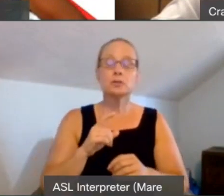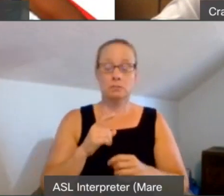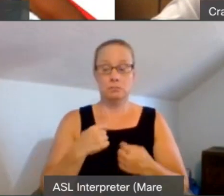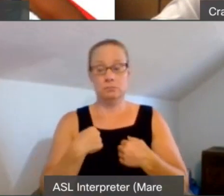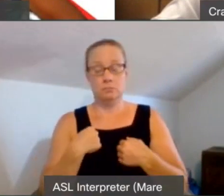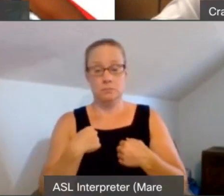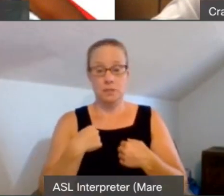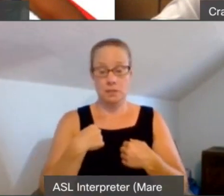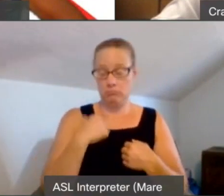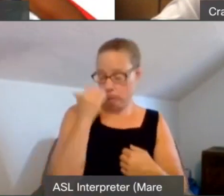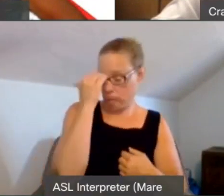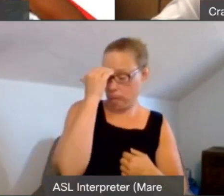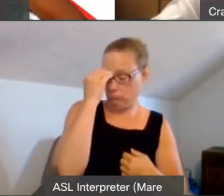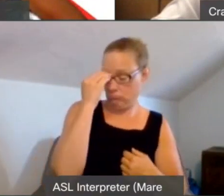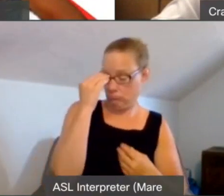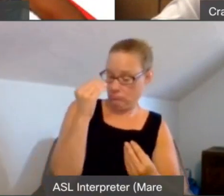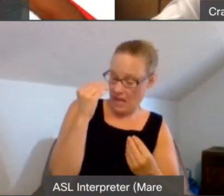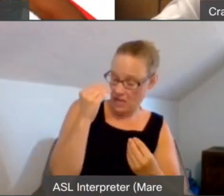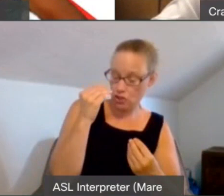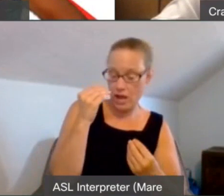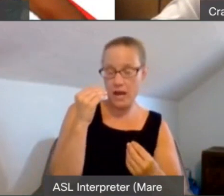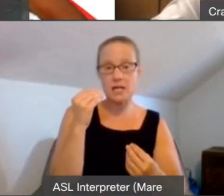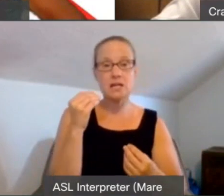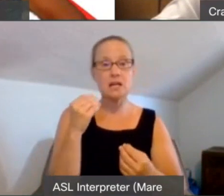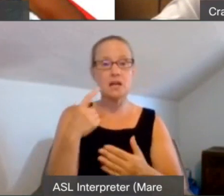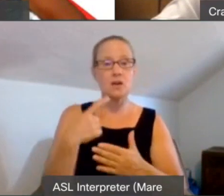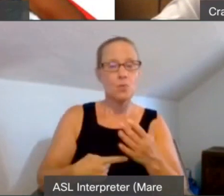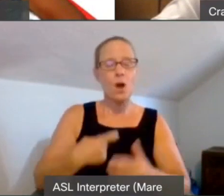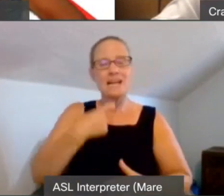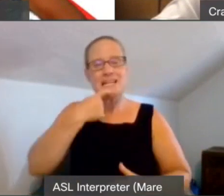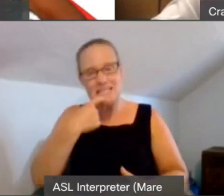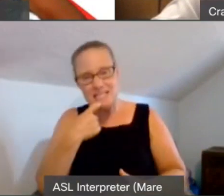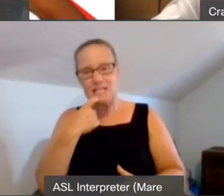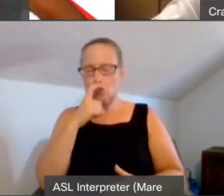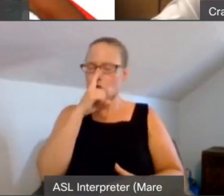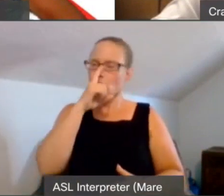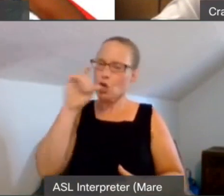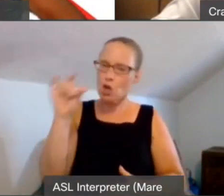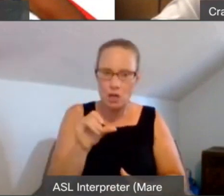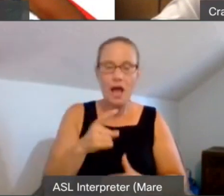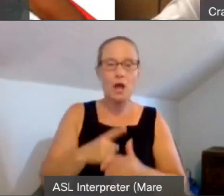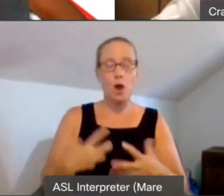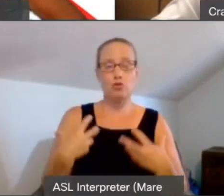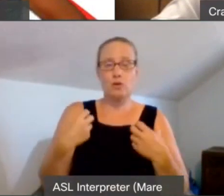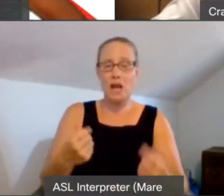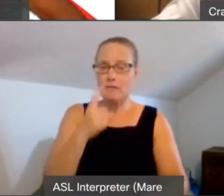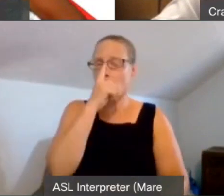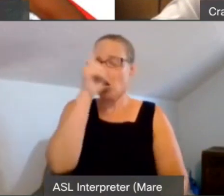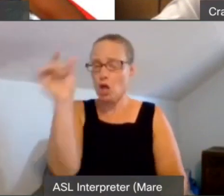but everybody else is educated on what even addiction is and what recovery looks like, knowing the difference